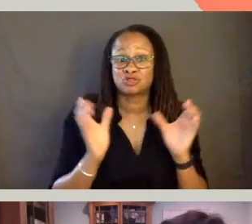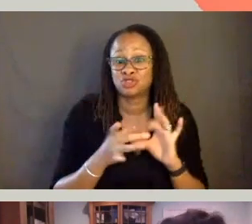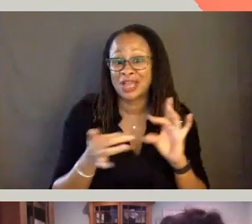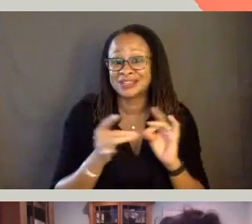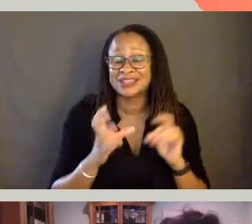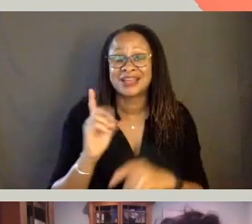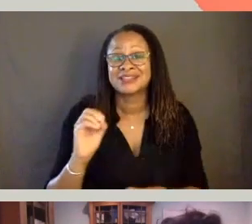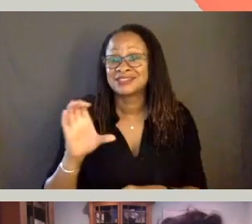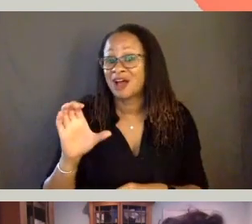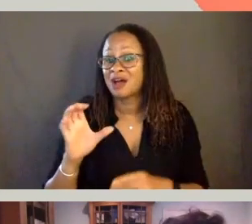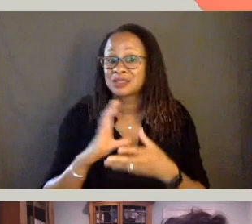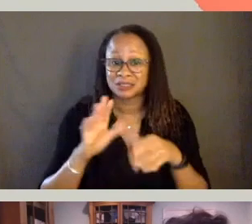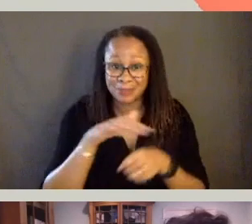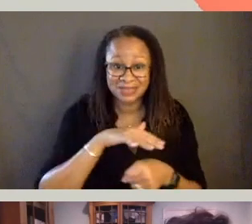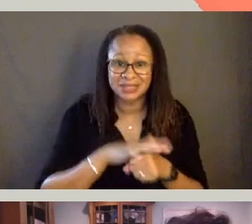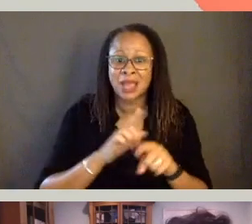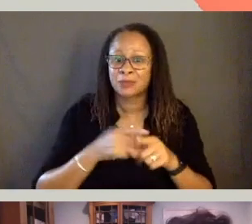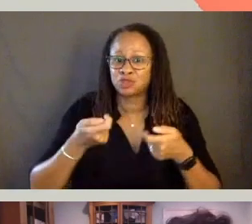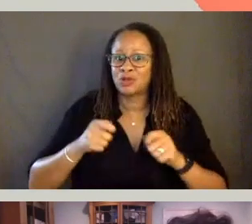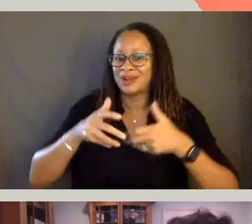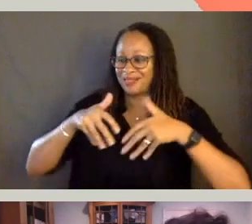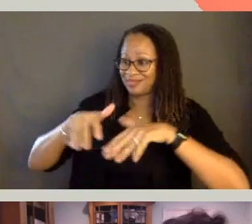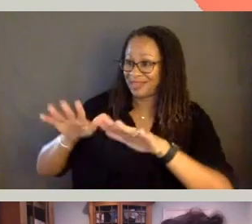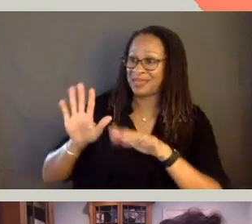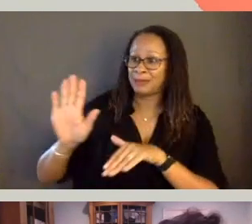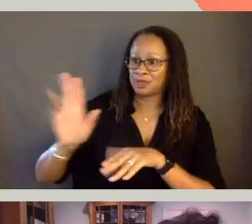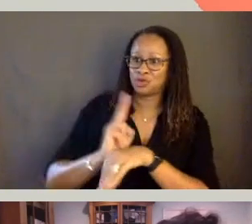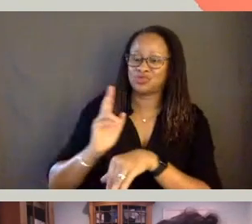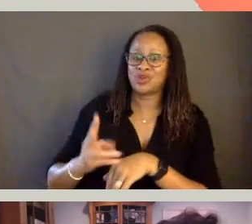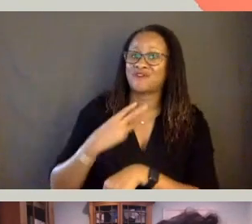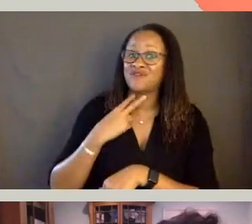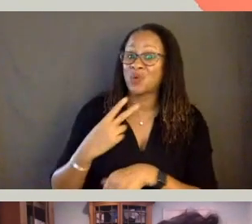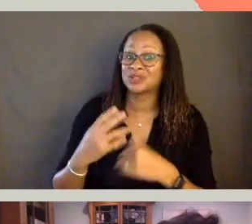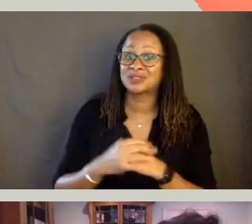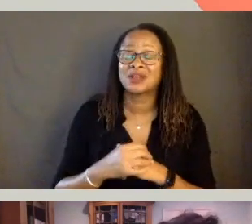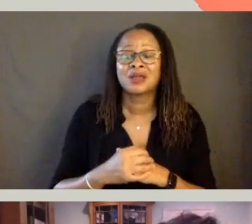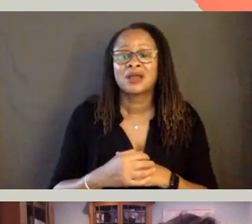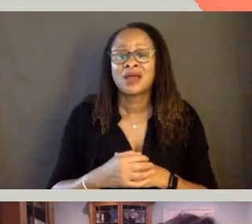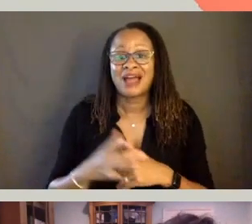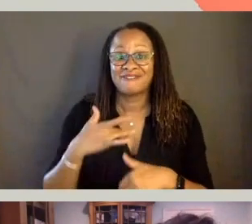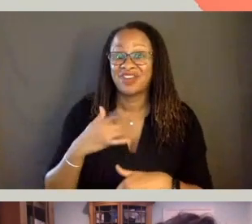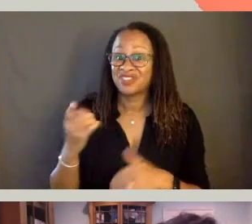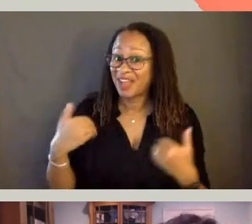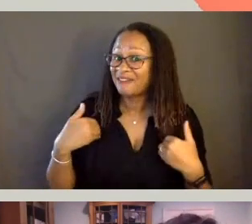to sort of let them use their voice. And, I feel like they have been involved